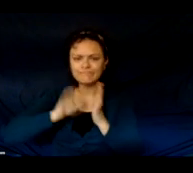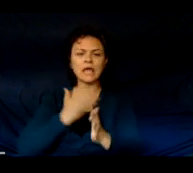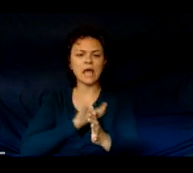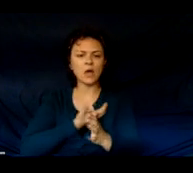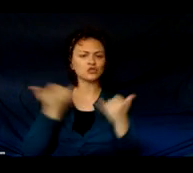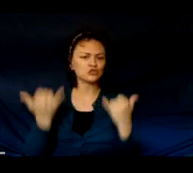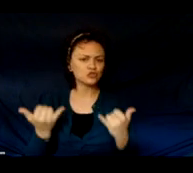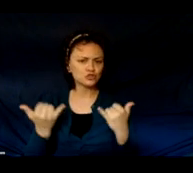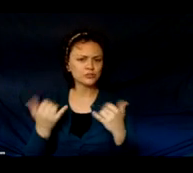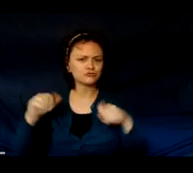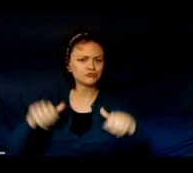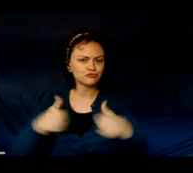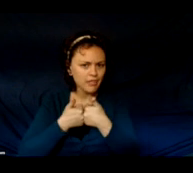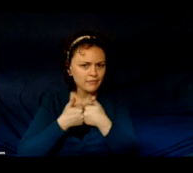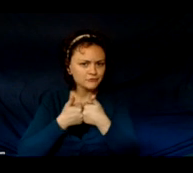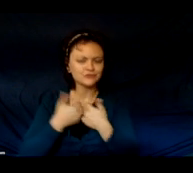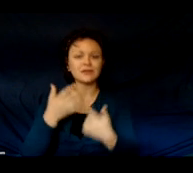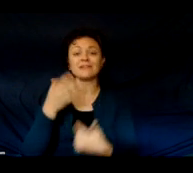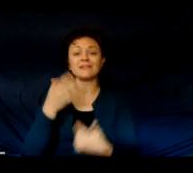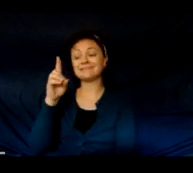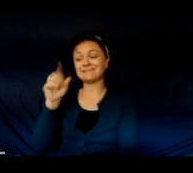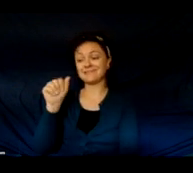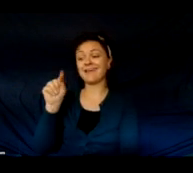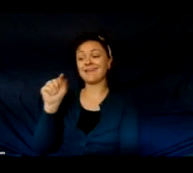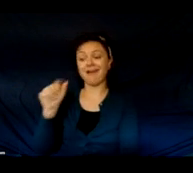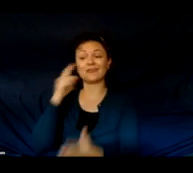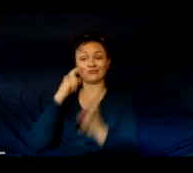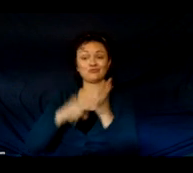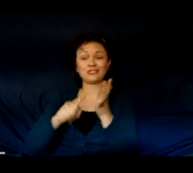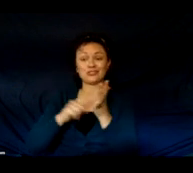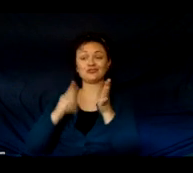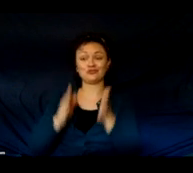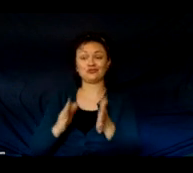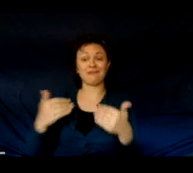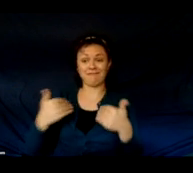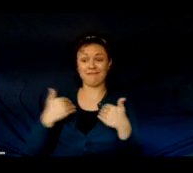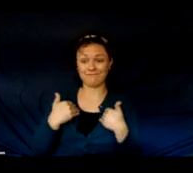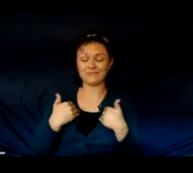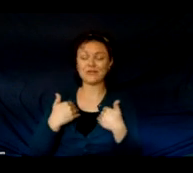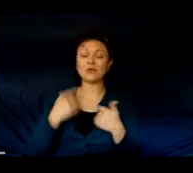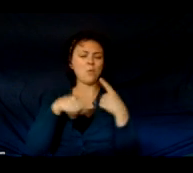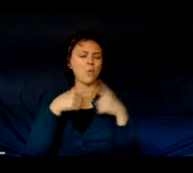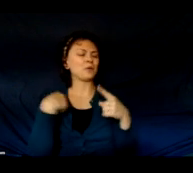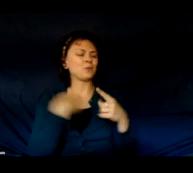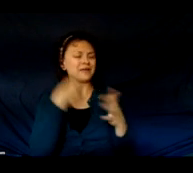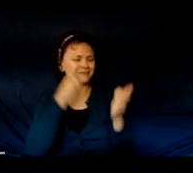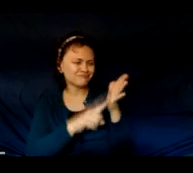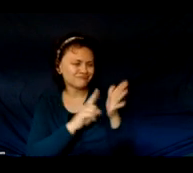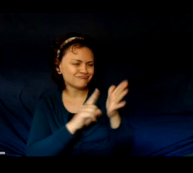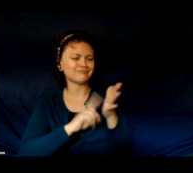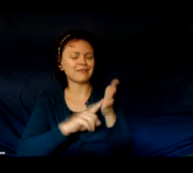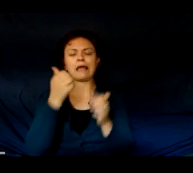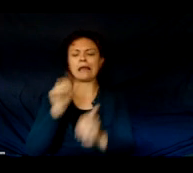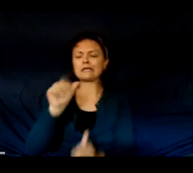researchers face when we are looking at race and ethnicity disparities in Medicaid,